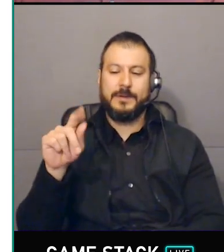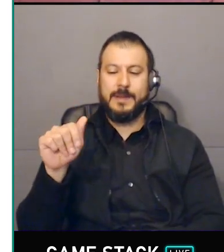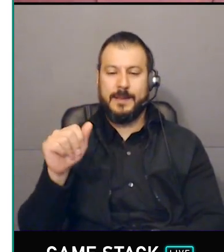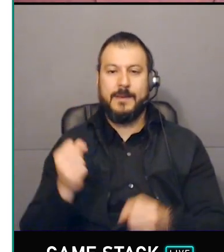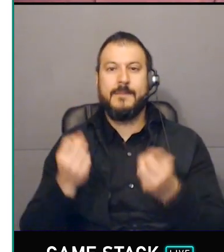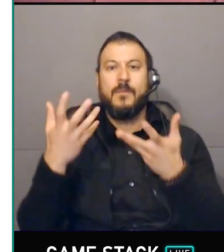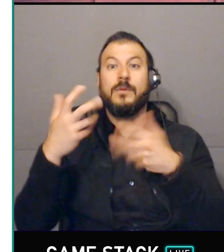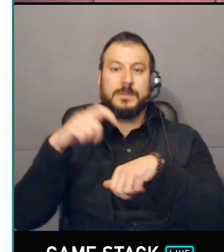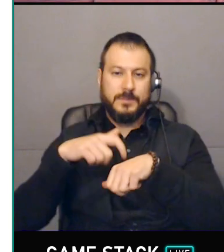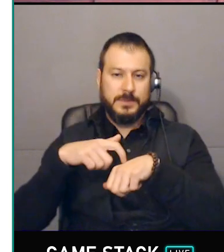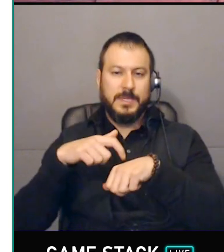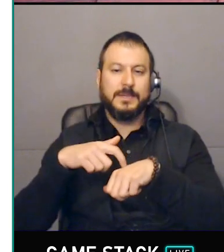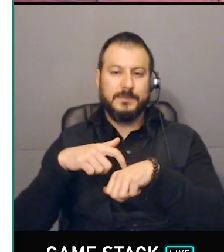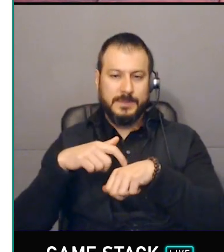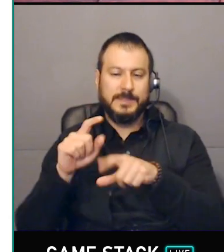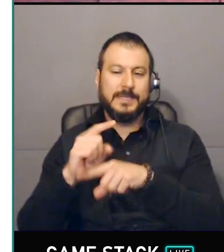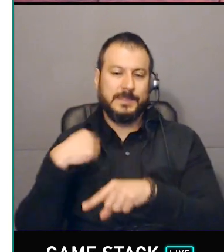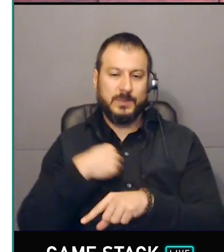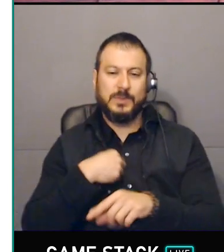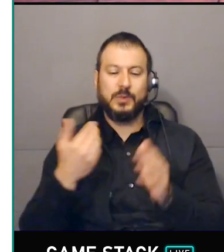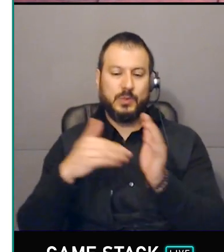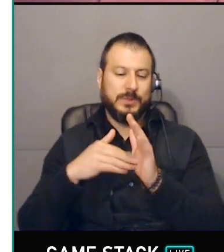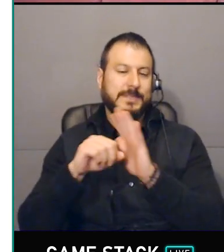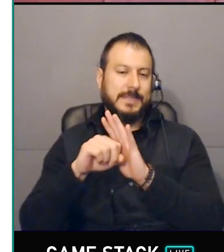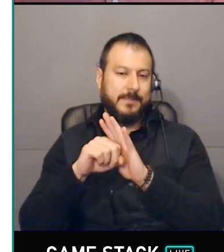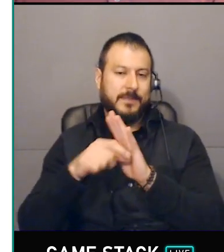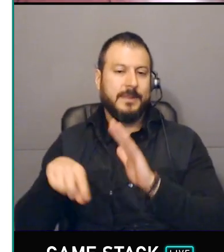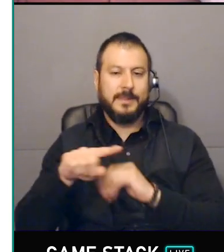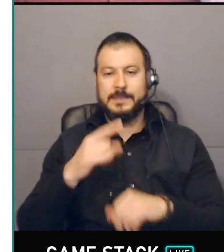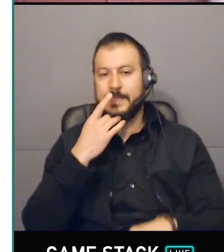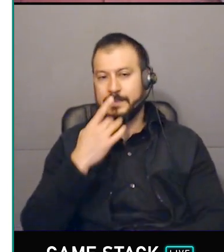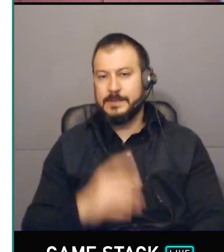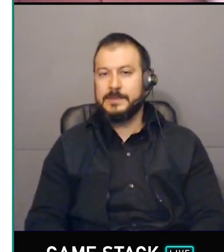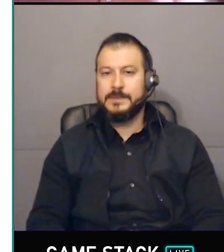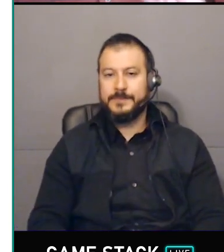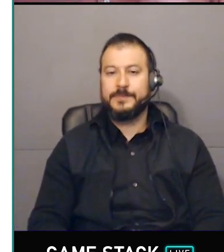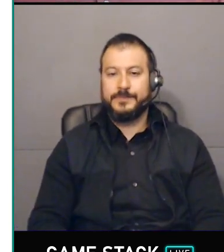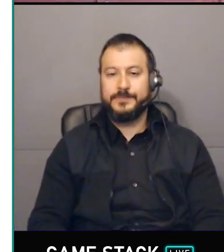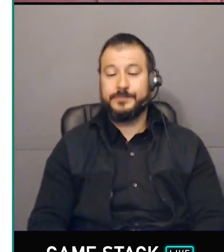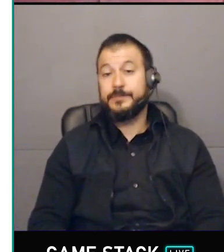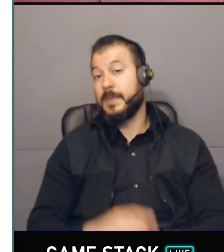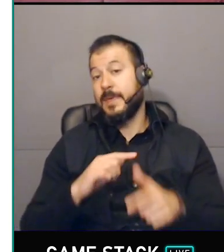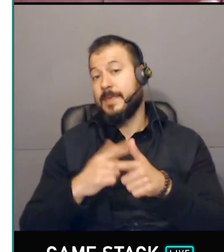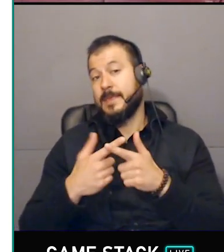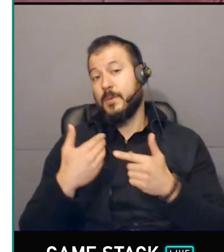multiple times as we're resampling these lights. And then we have reservoirs.